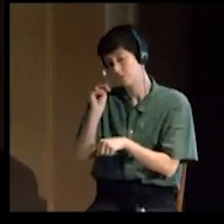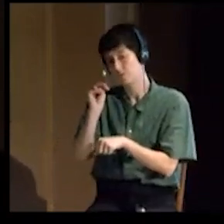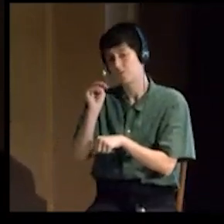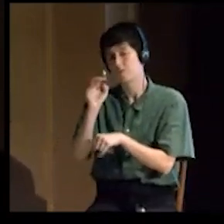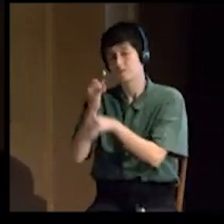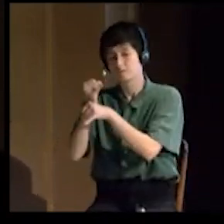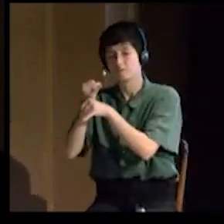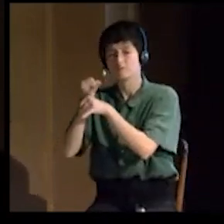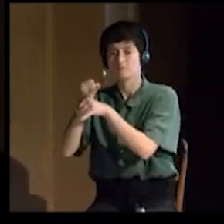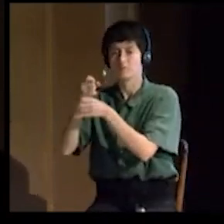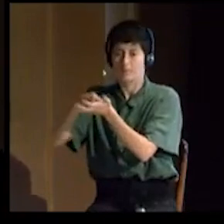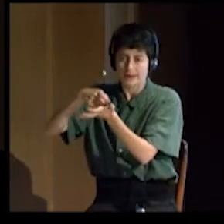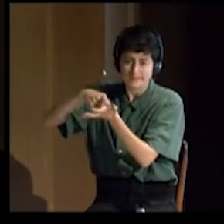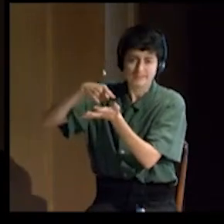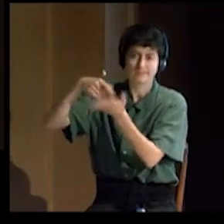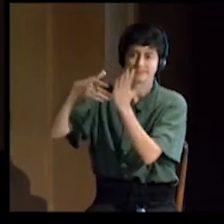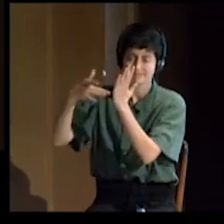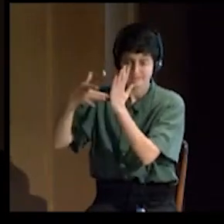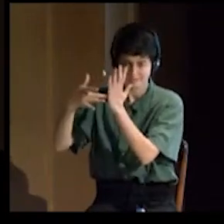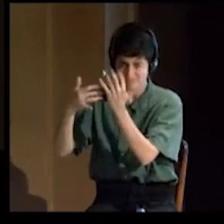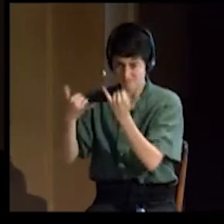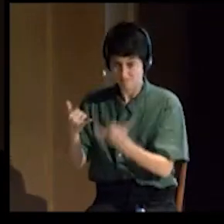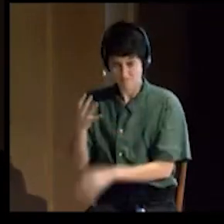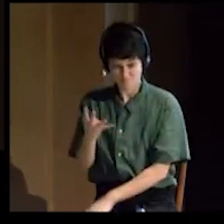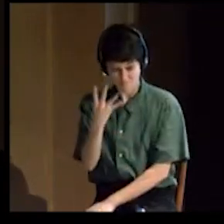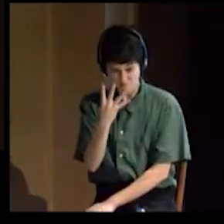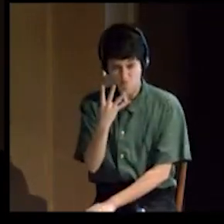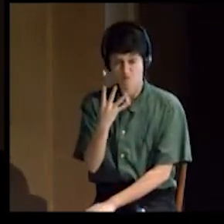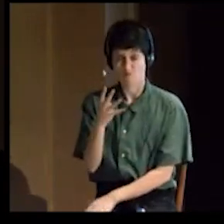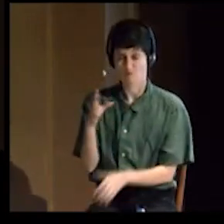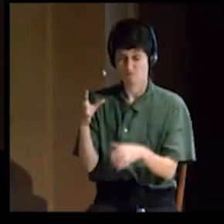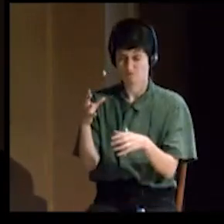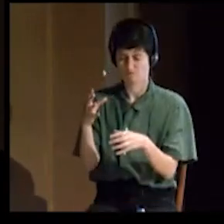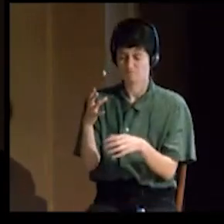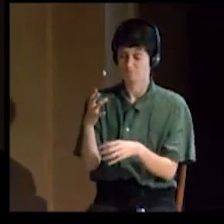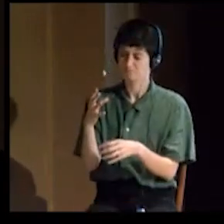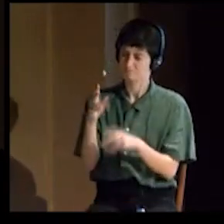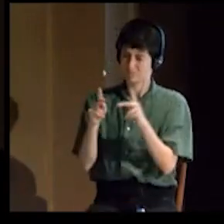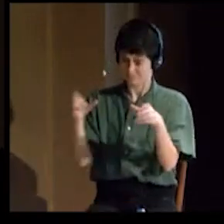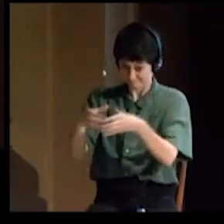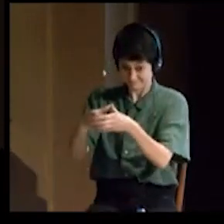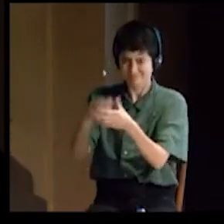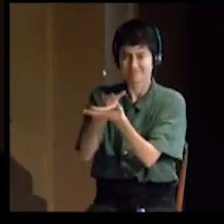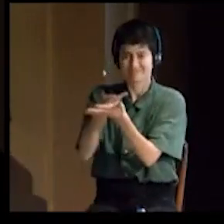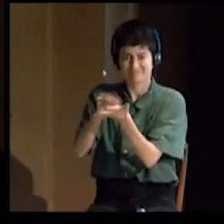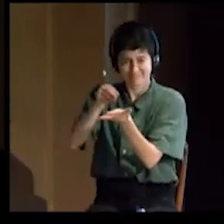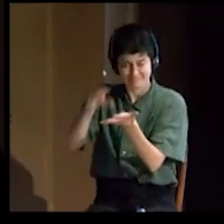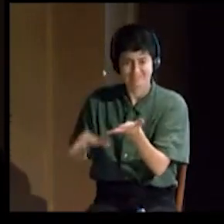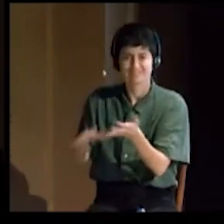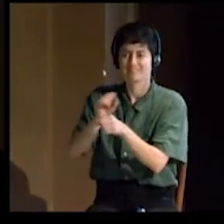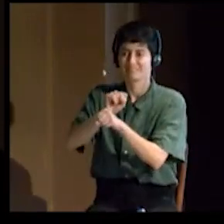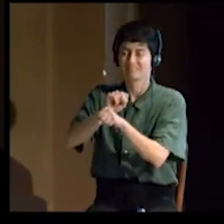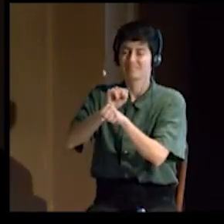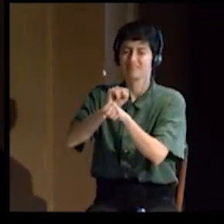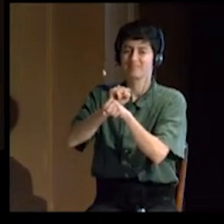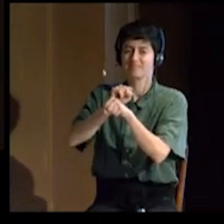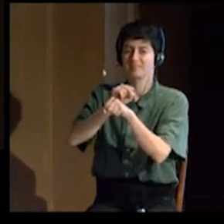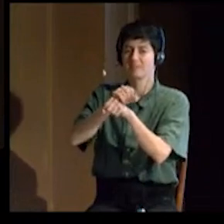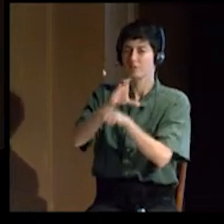of four graduate students working on projects related to crystallization kinetics in rhyolites and understanding the impacts